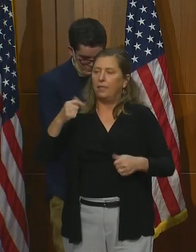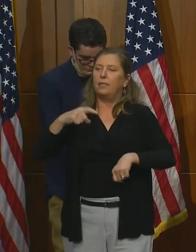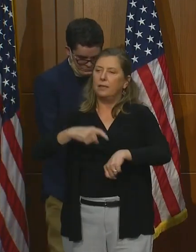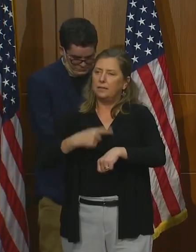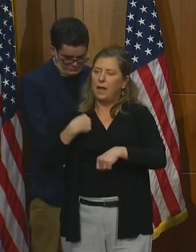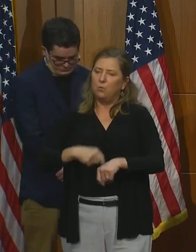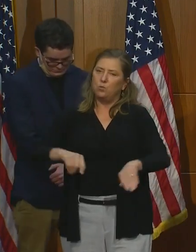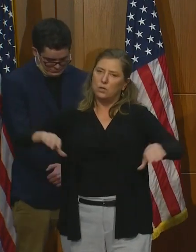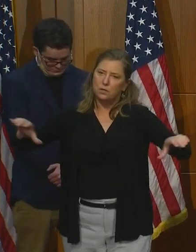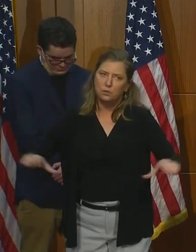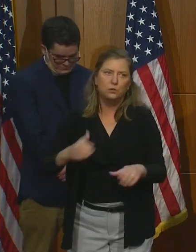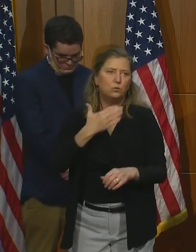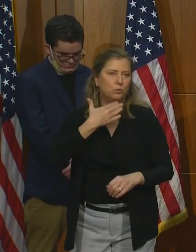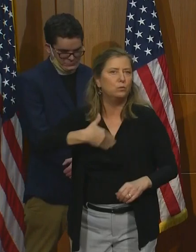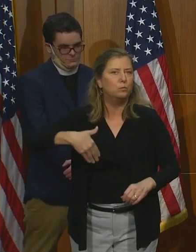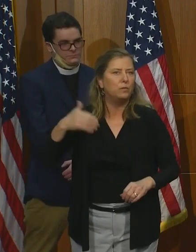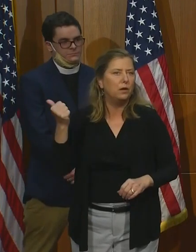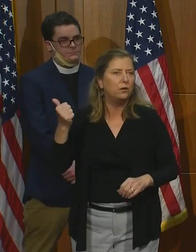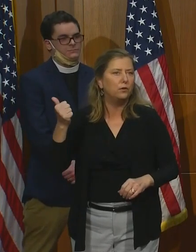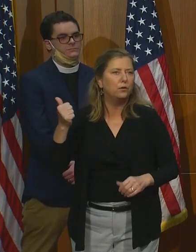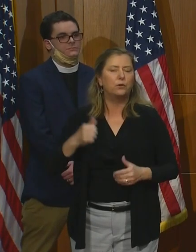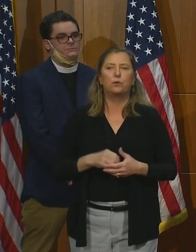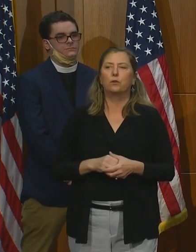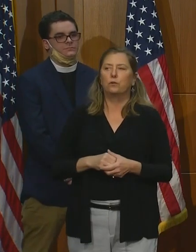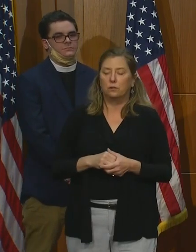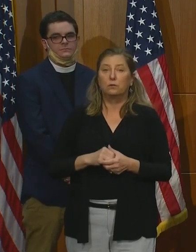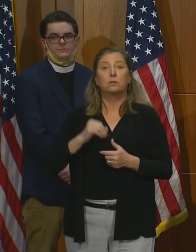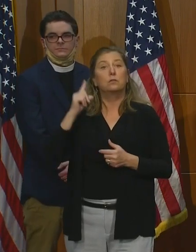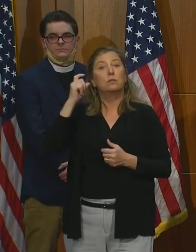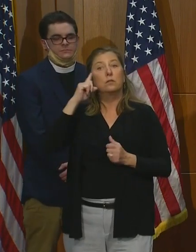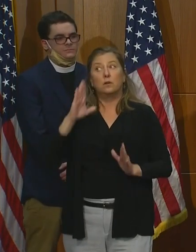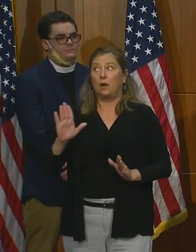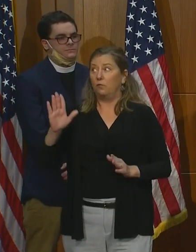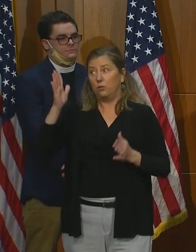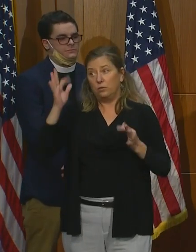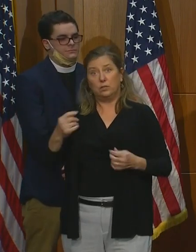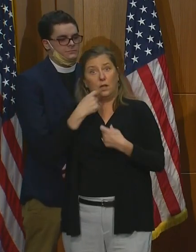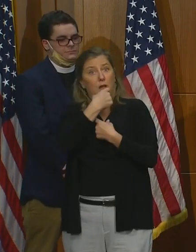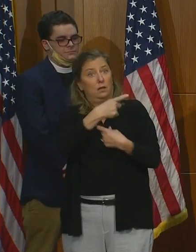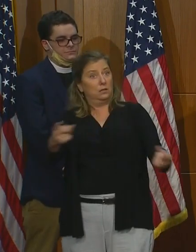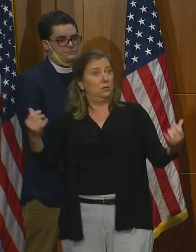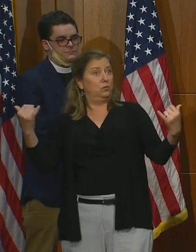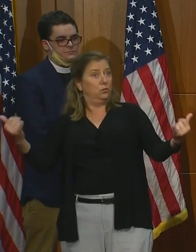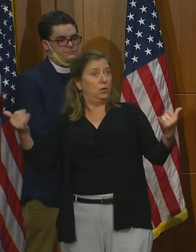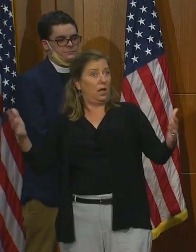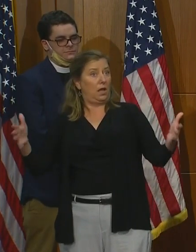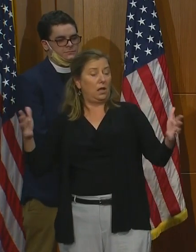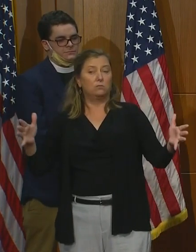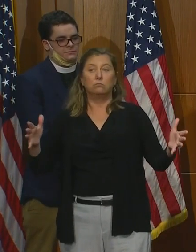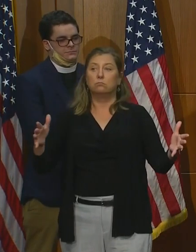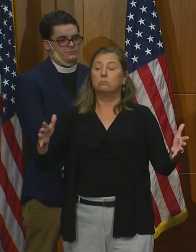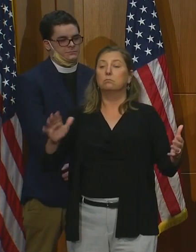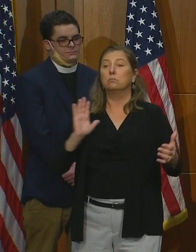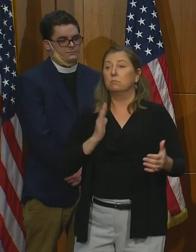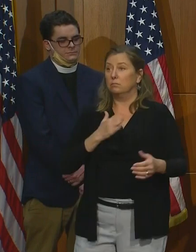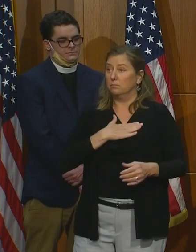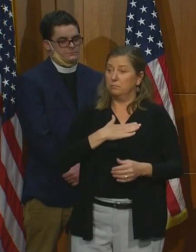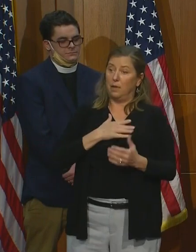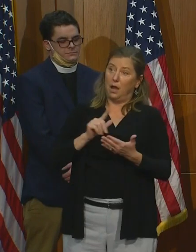THAT WE KNOW BETTER IT'S TIME TO DO BETTER. THE DECISION